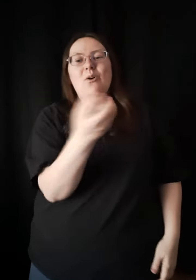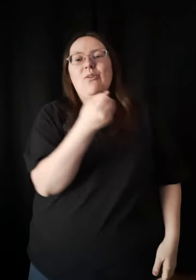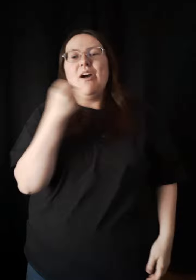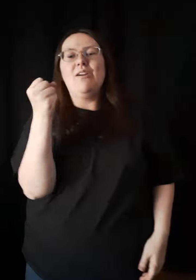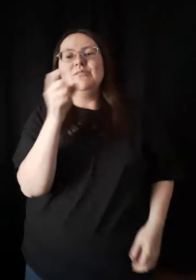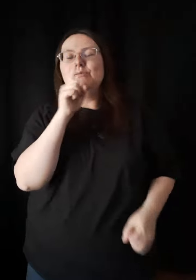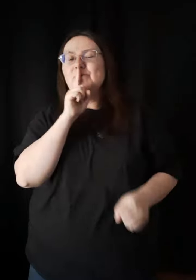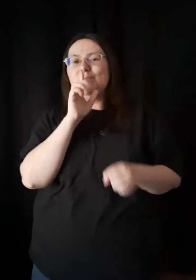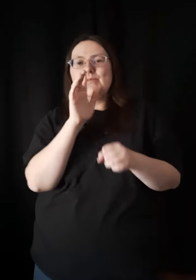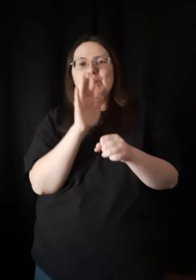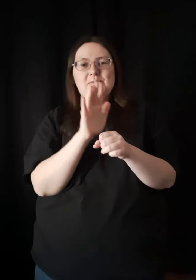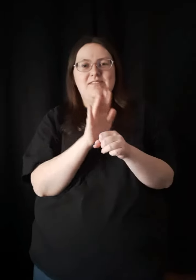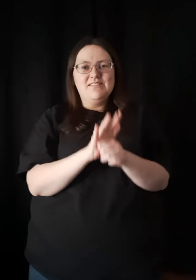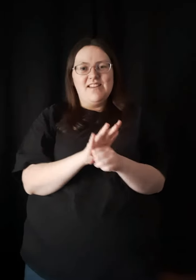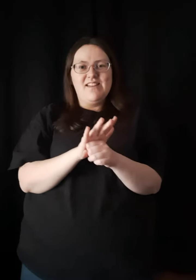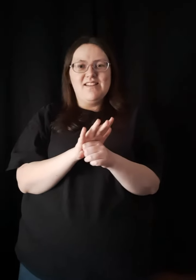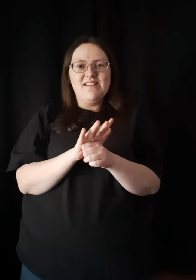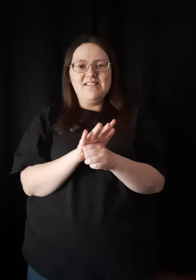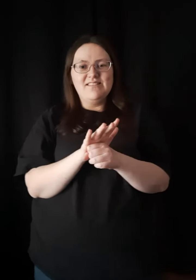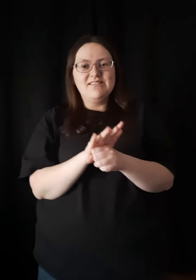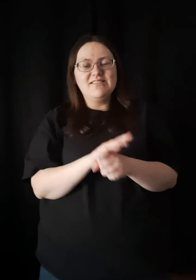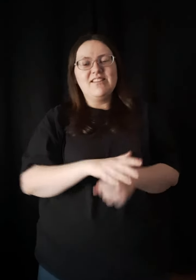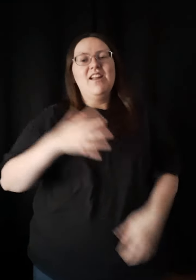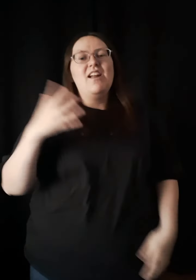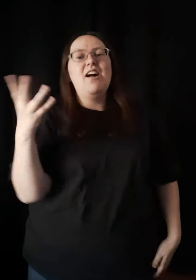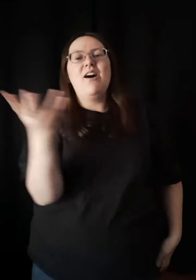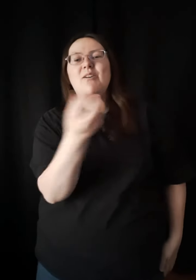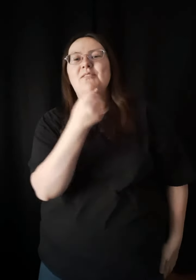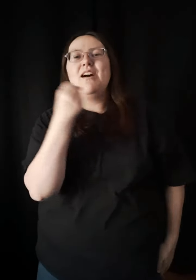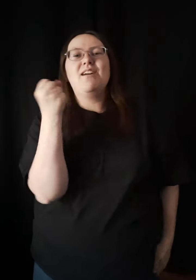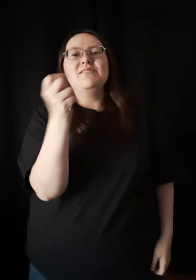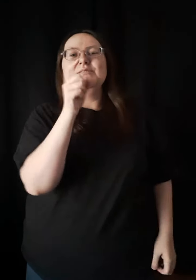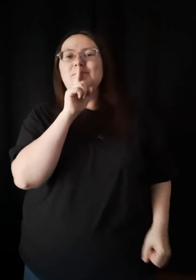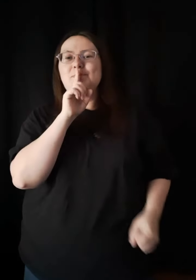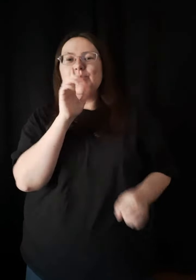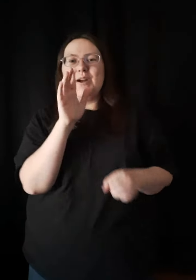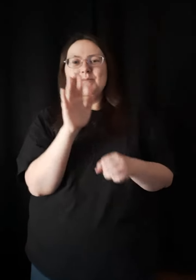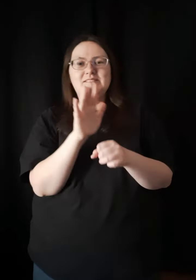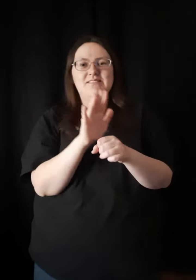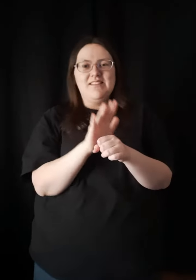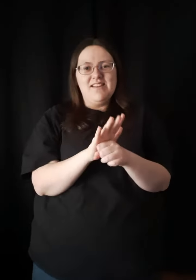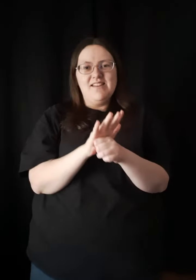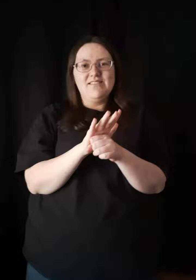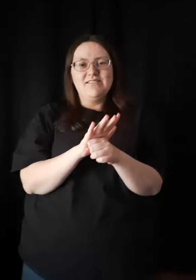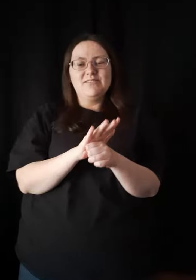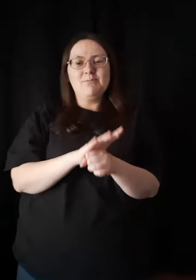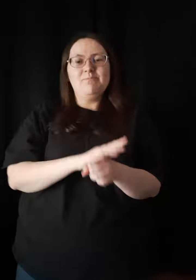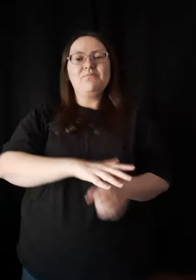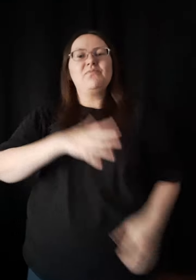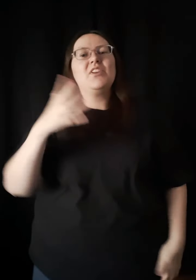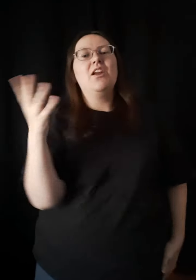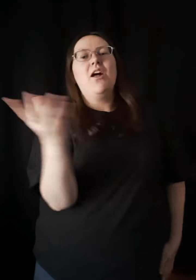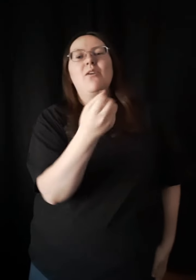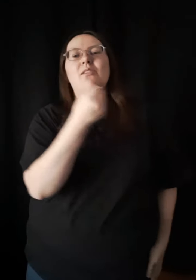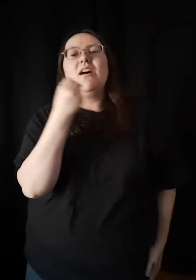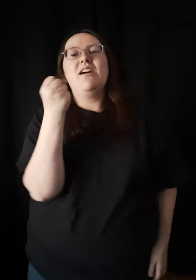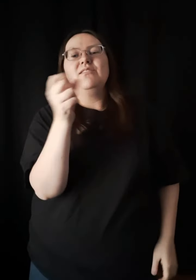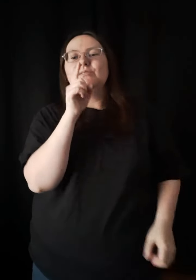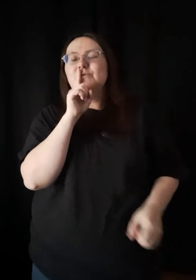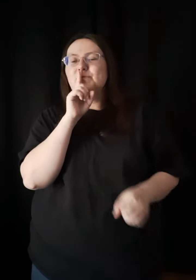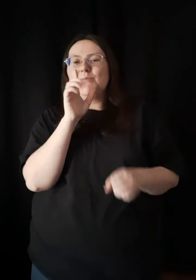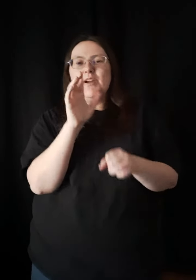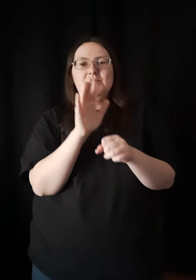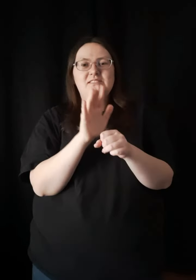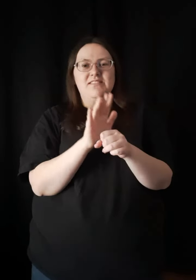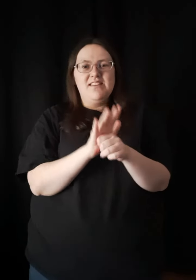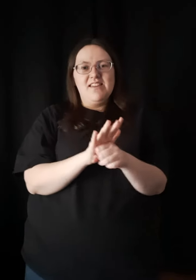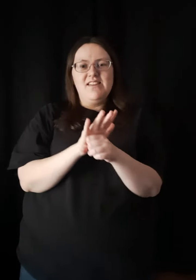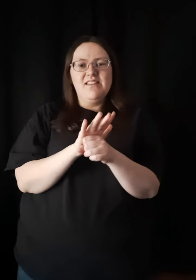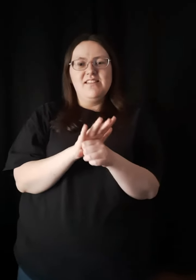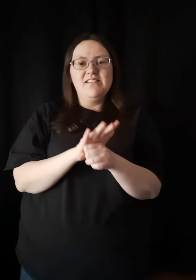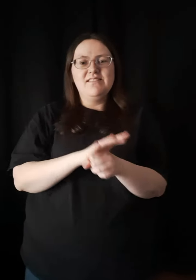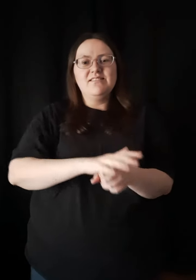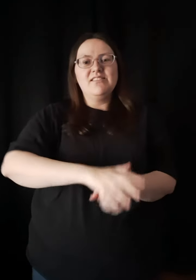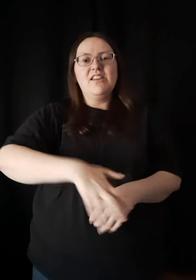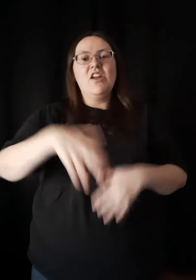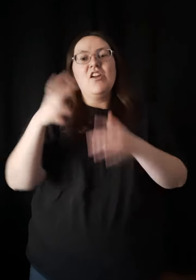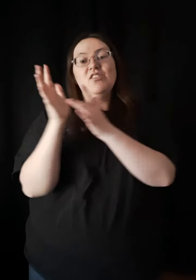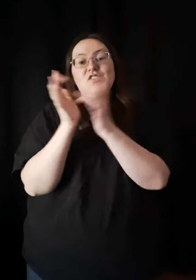Hold on to the promises